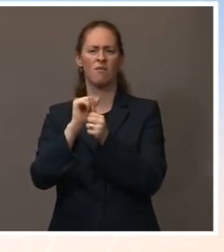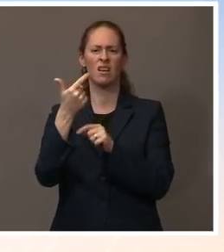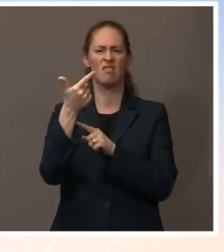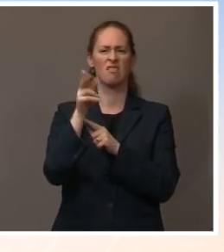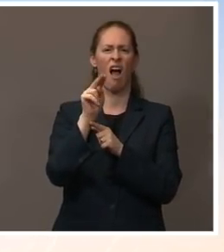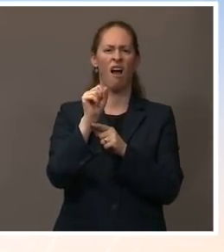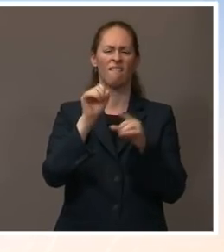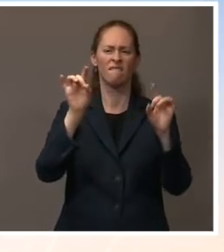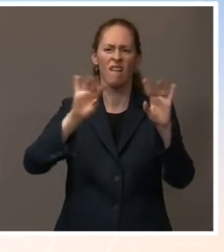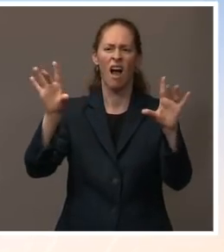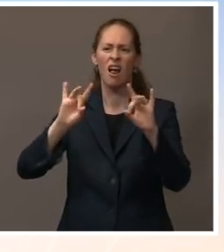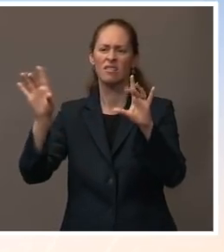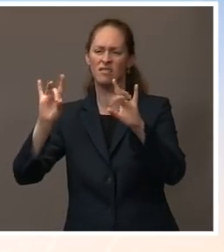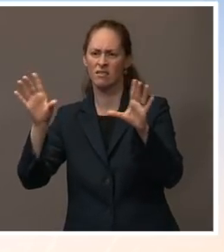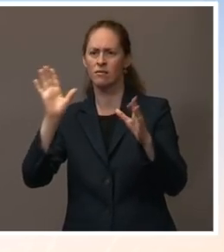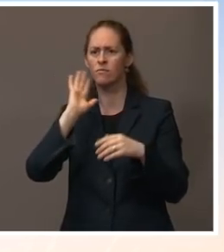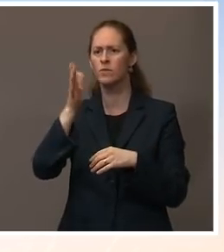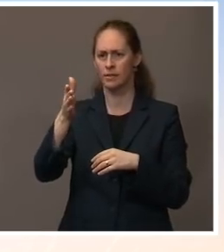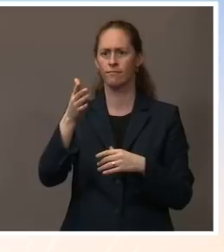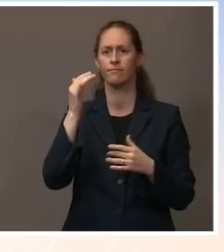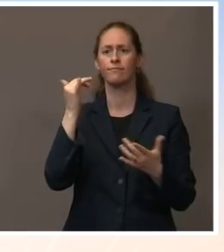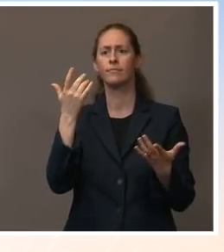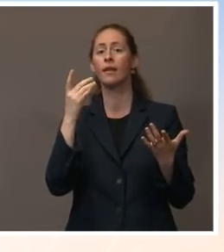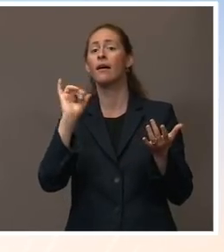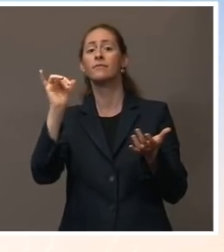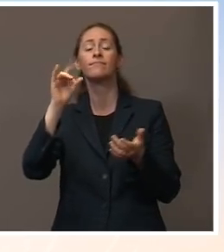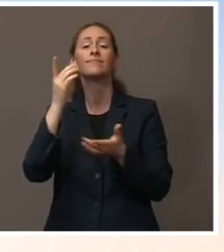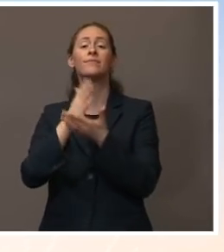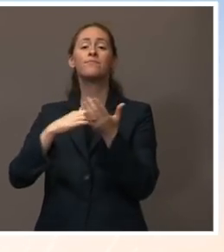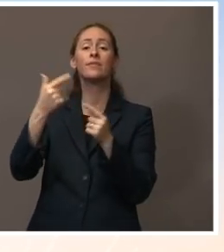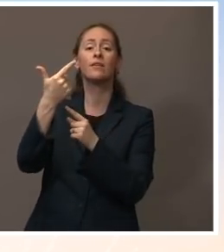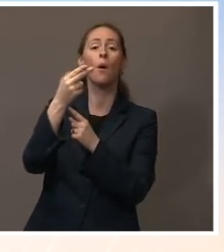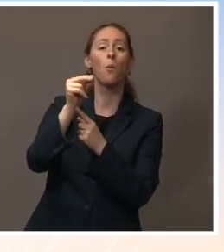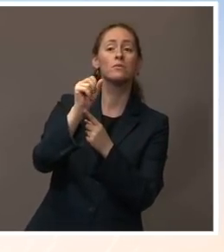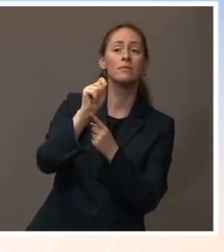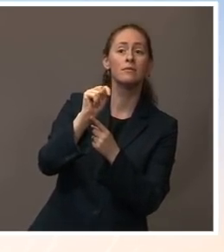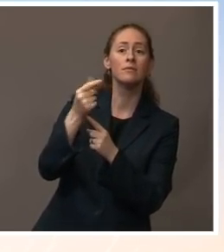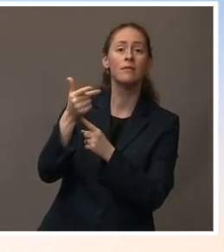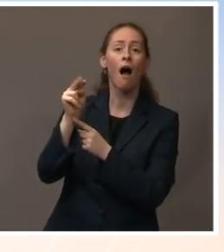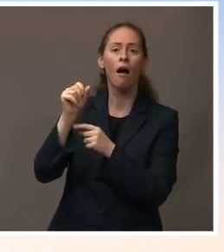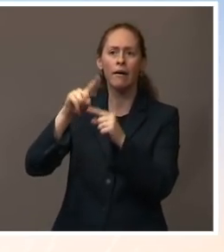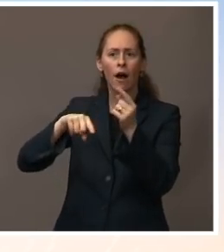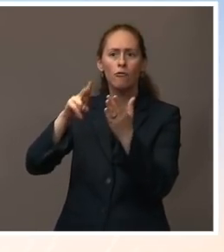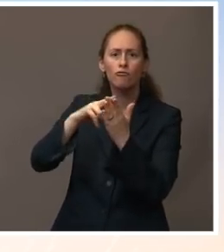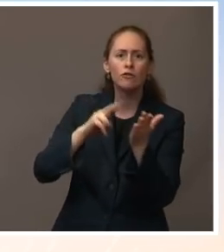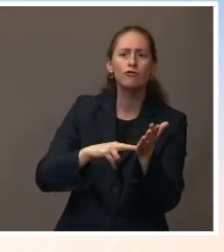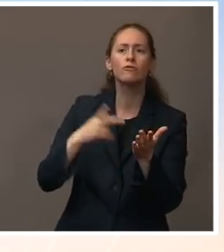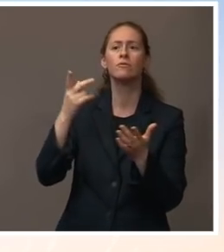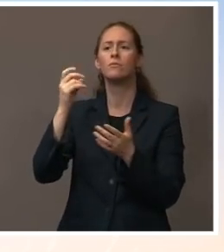stabilizing braces that make firearms more legal [sic] lethal; investing money in community violence intervention programs --